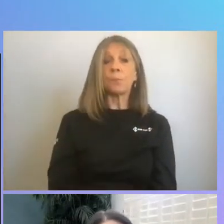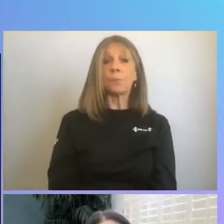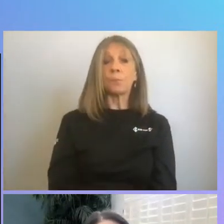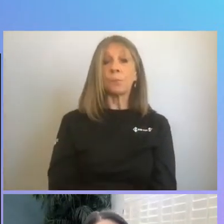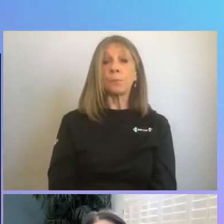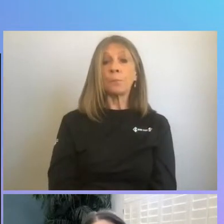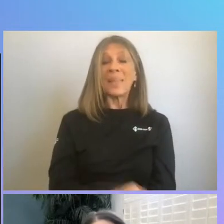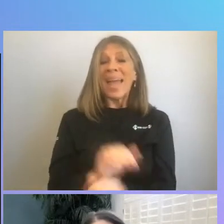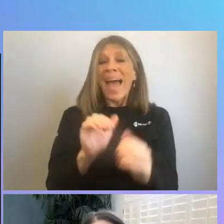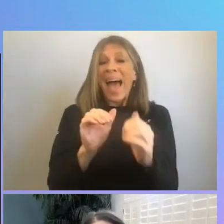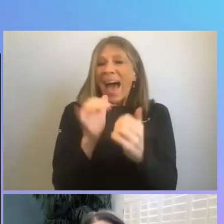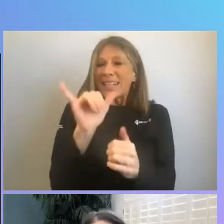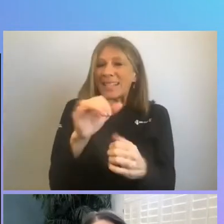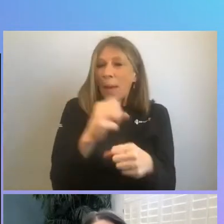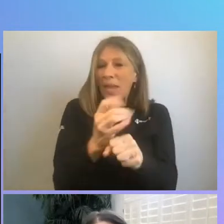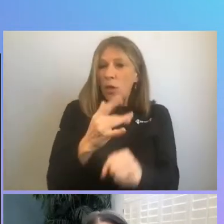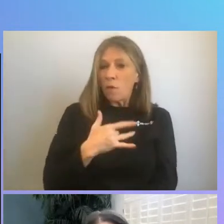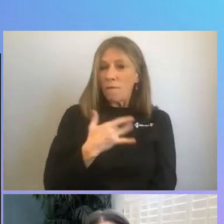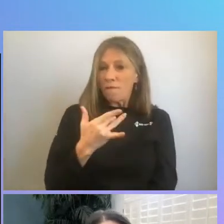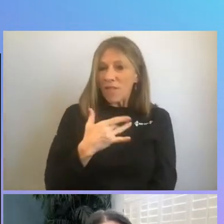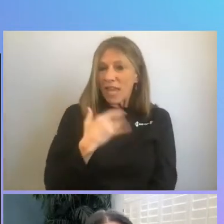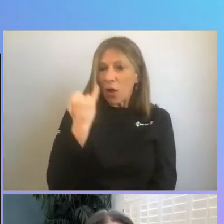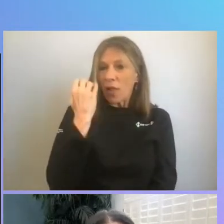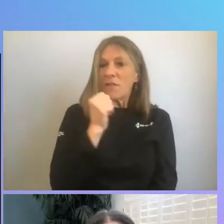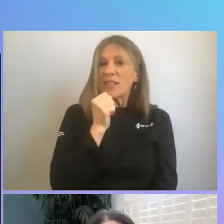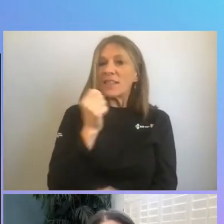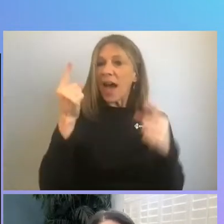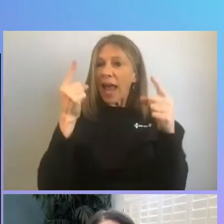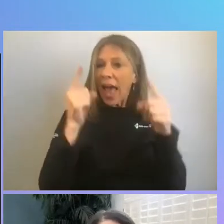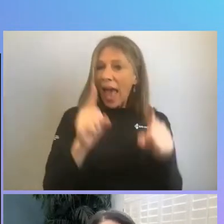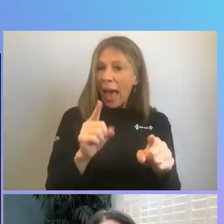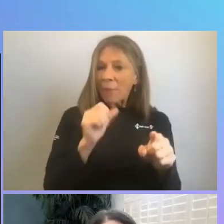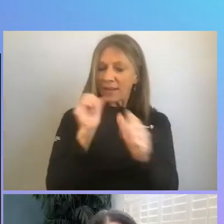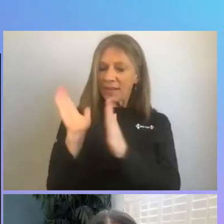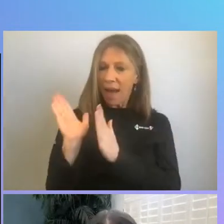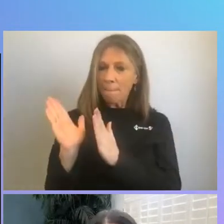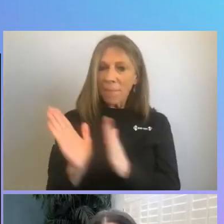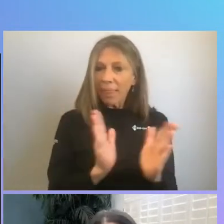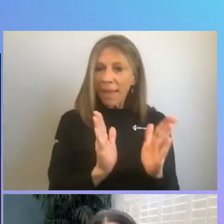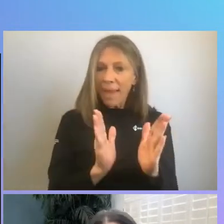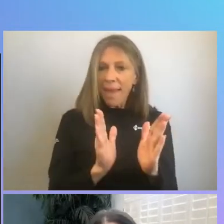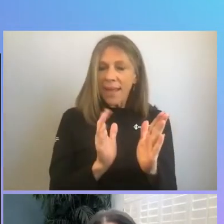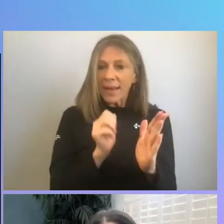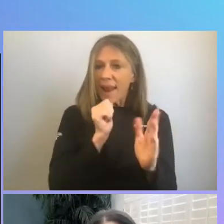it's not happening, not planned for and not not tested for until